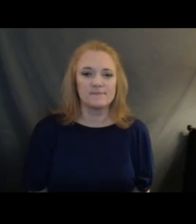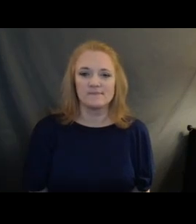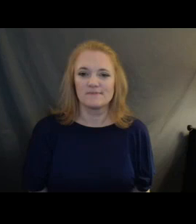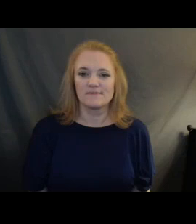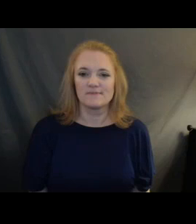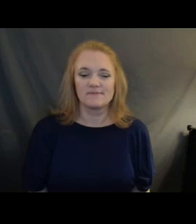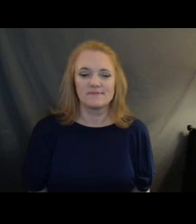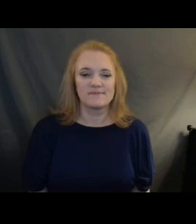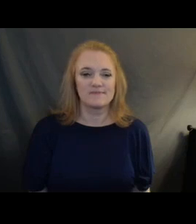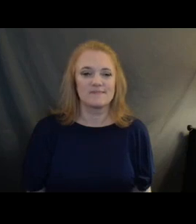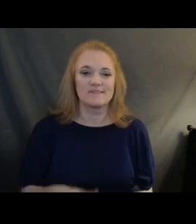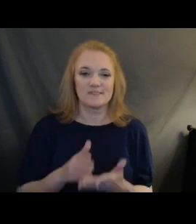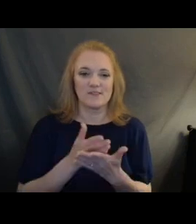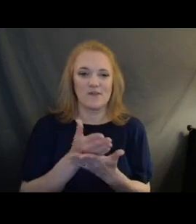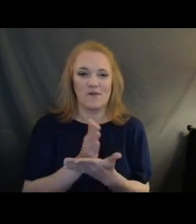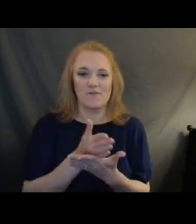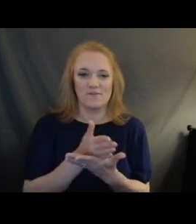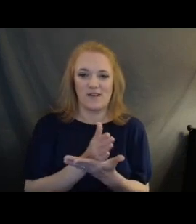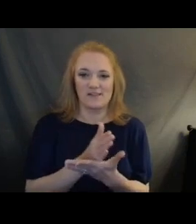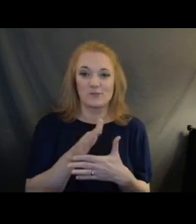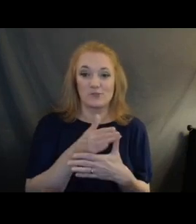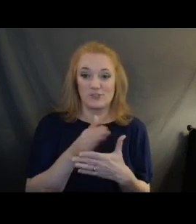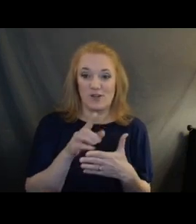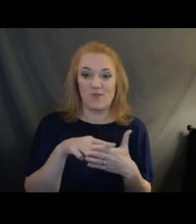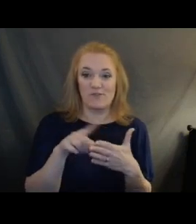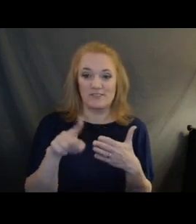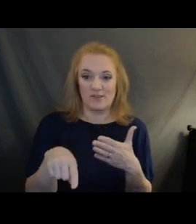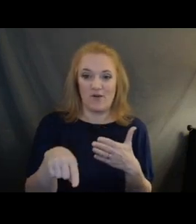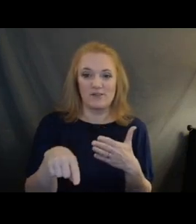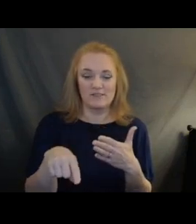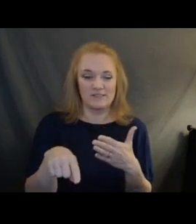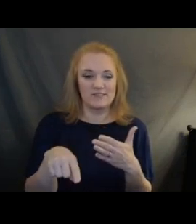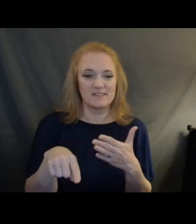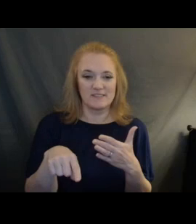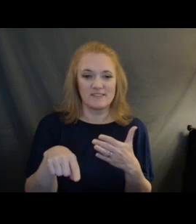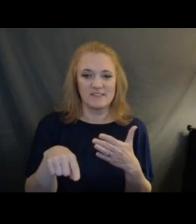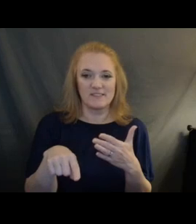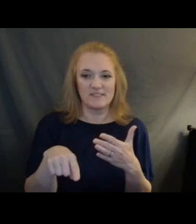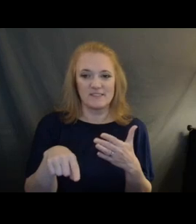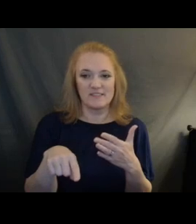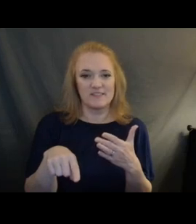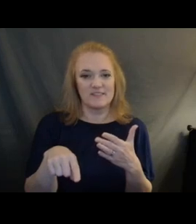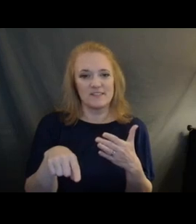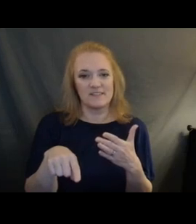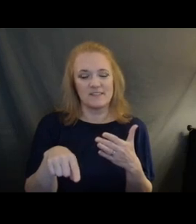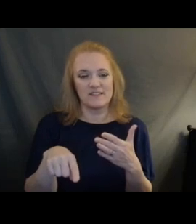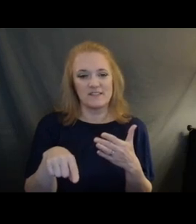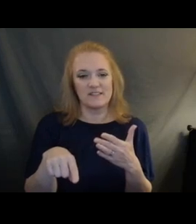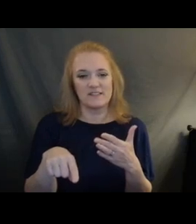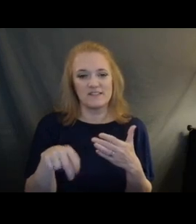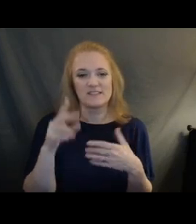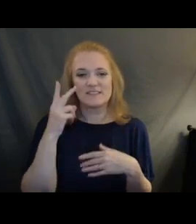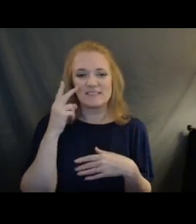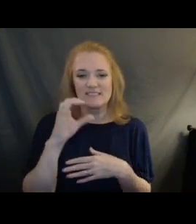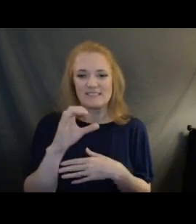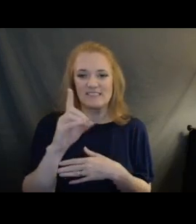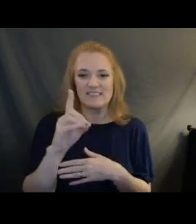Alright so sharing the results from those, we see that the CDC heat and health tracker